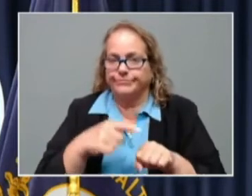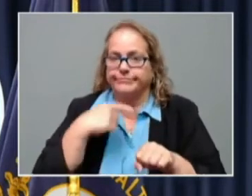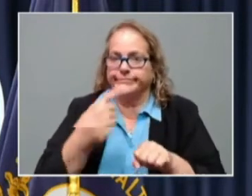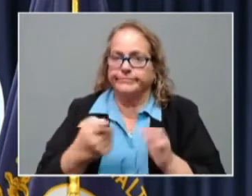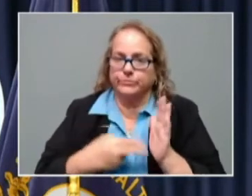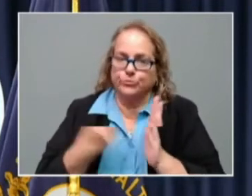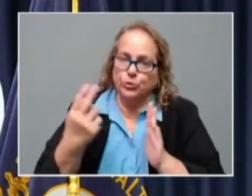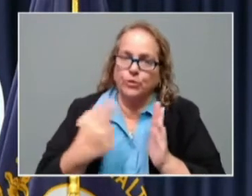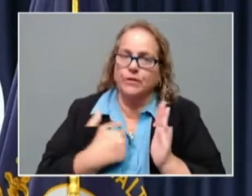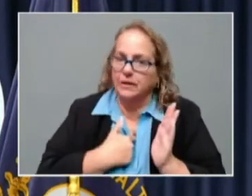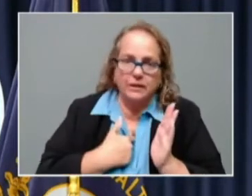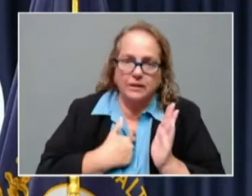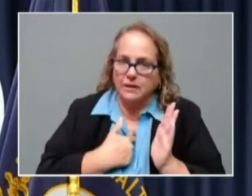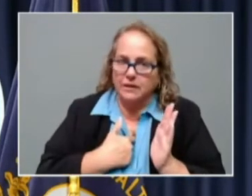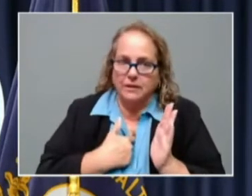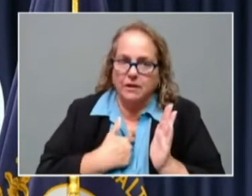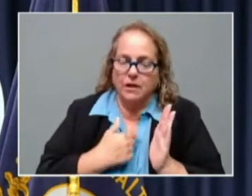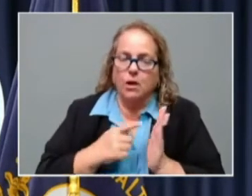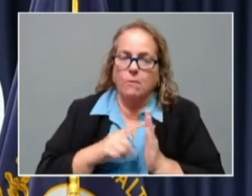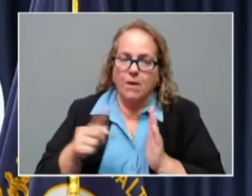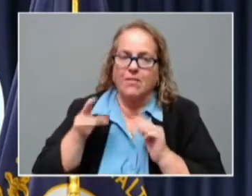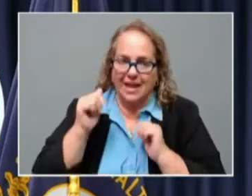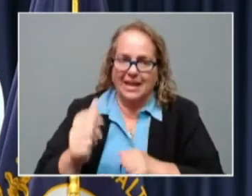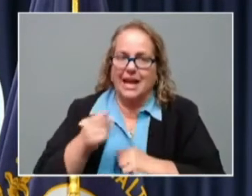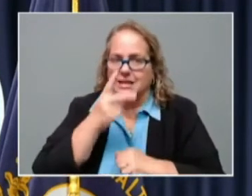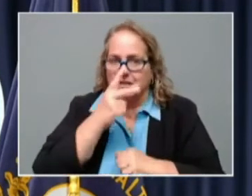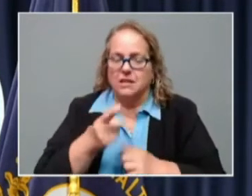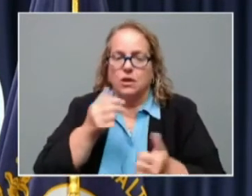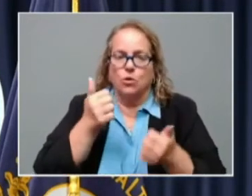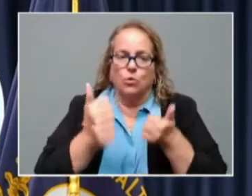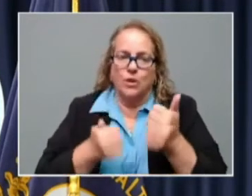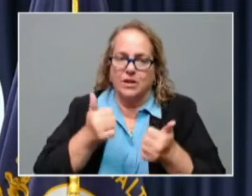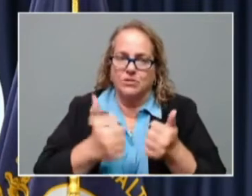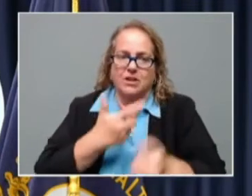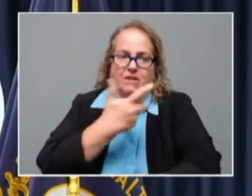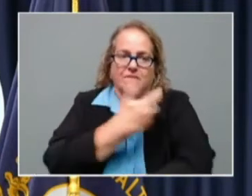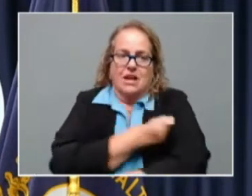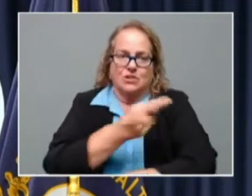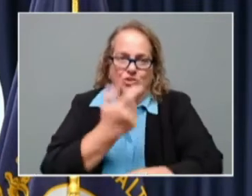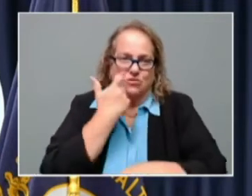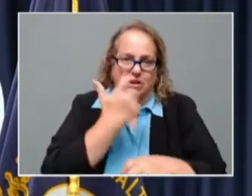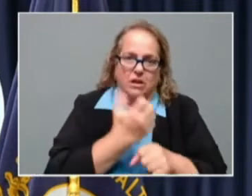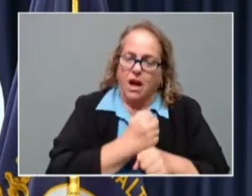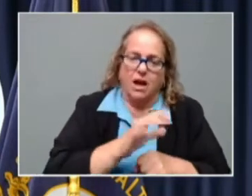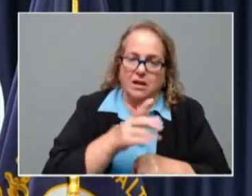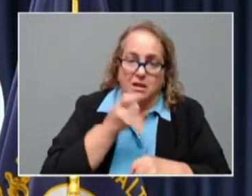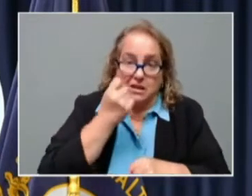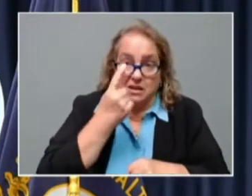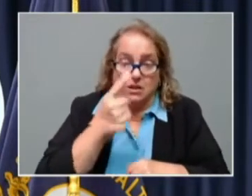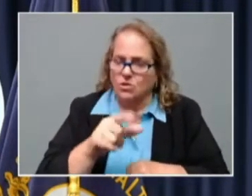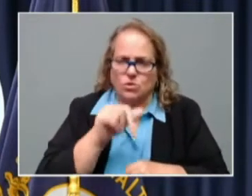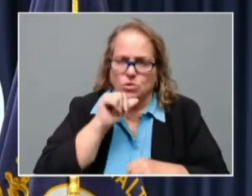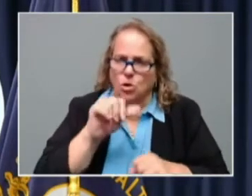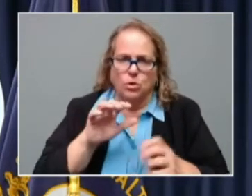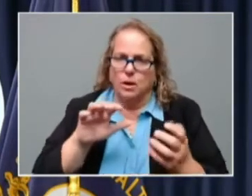which vaccine you previously got. So do not mix. Um uh the fighter booster with